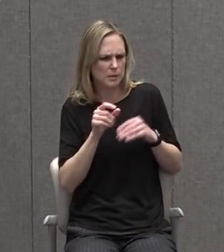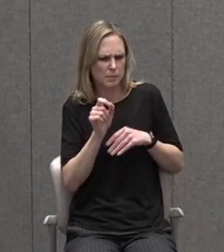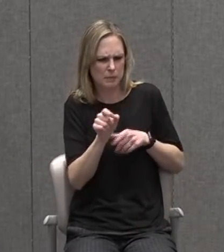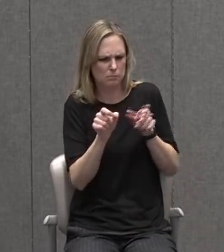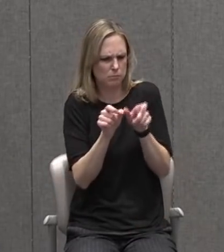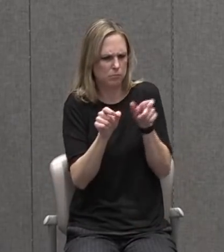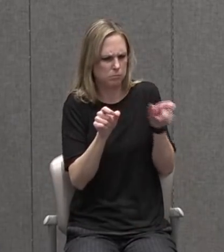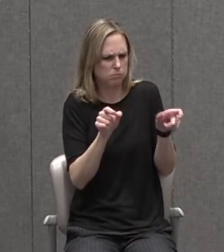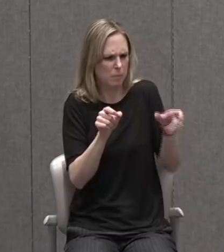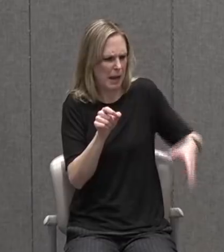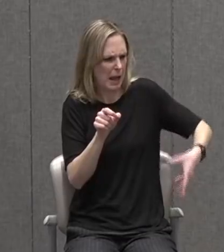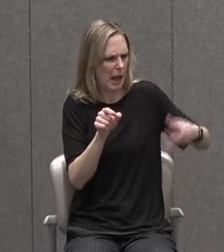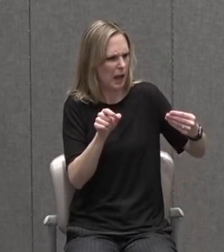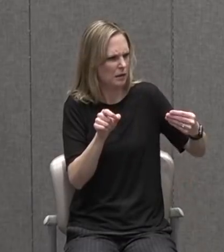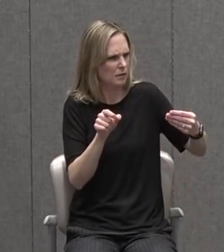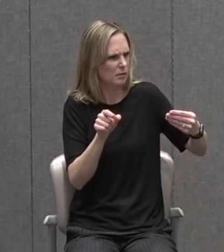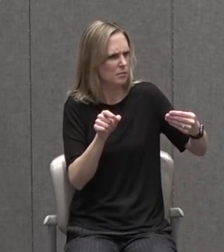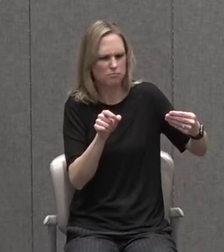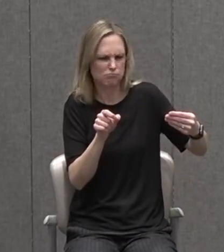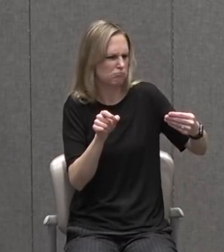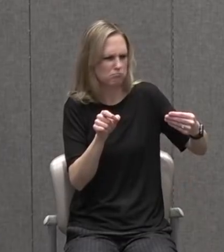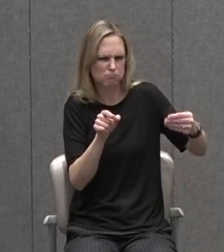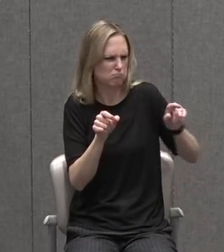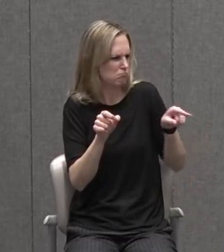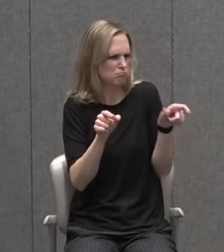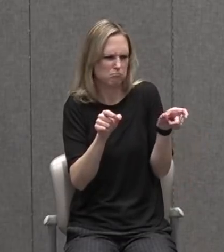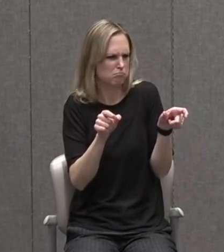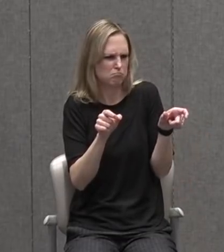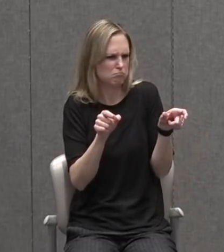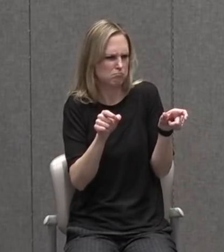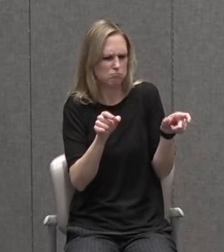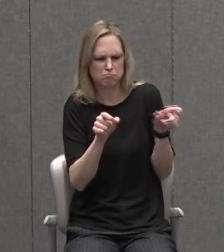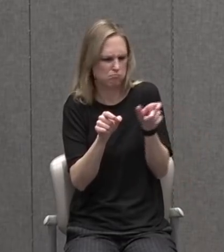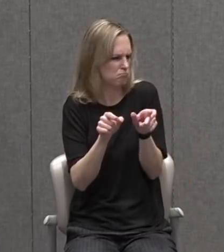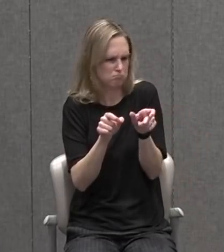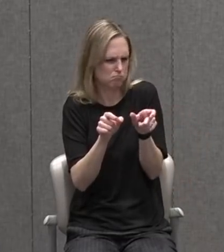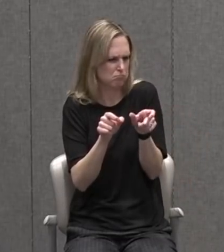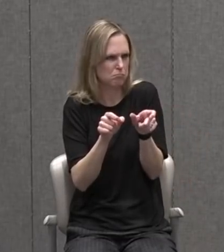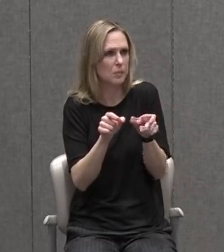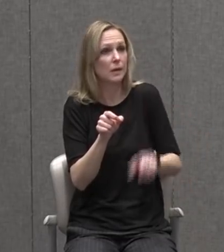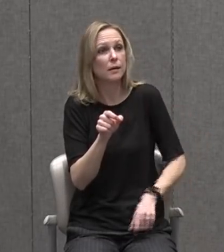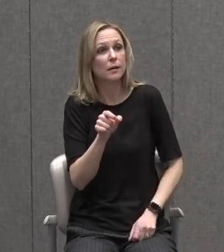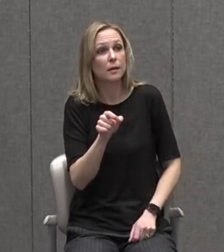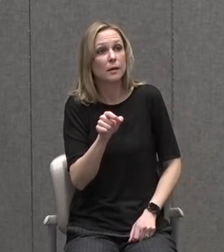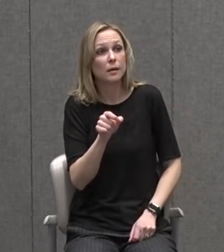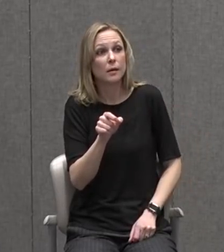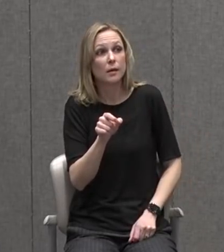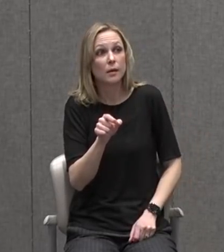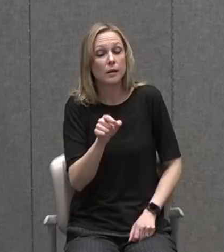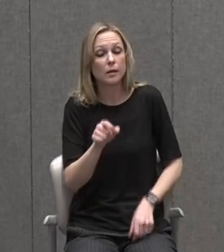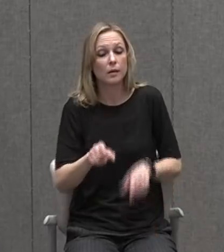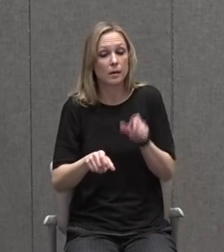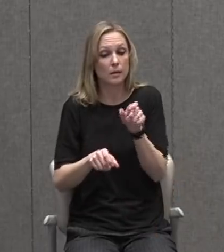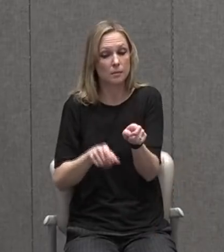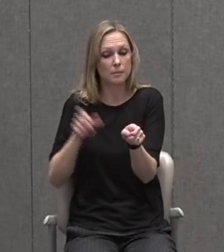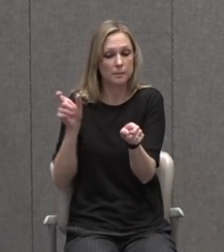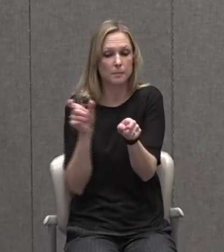No, I'm not going to need to be looking at my ones or my 10s, I'm gonna need to be looking at my tenths place.